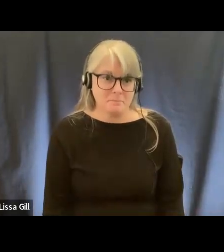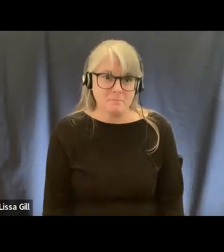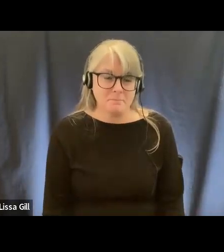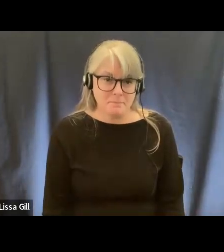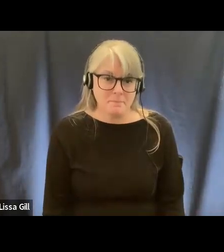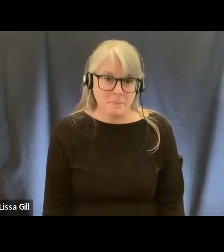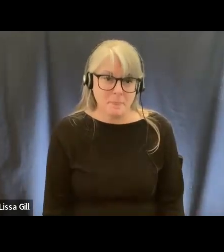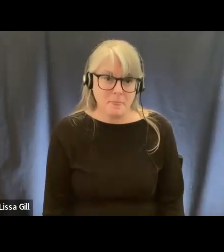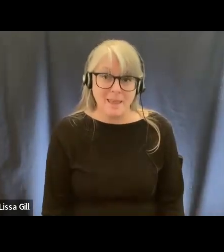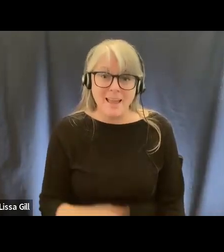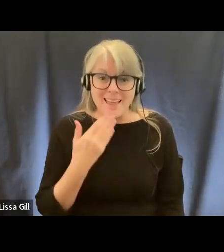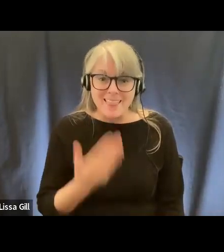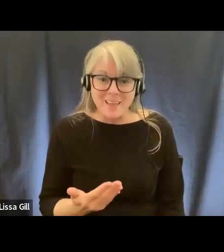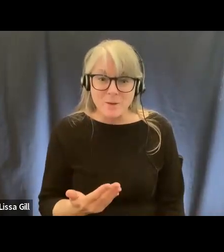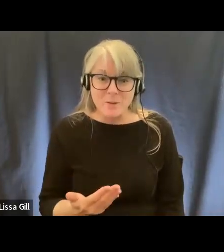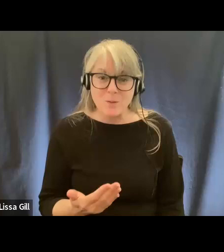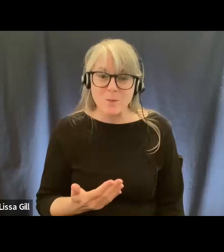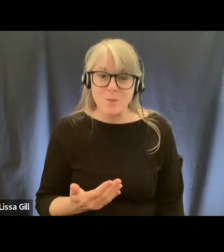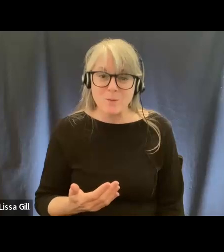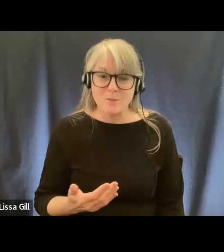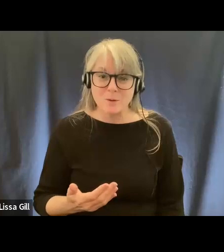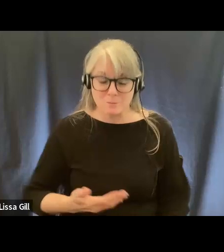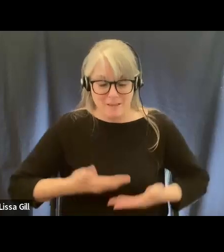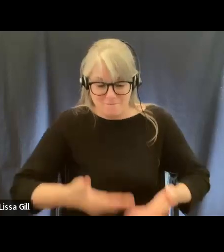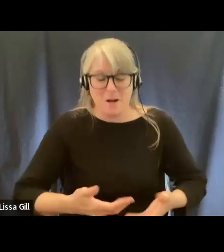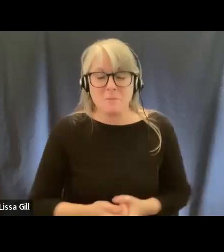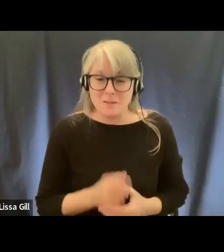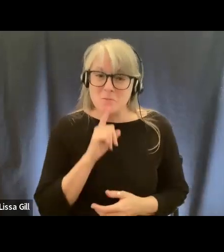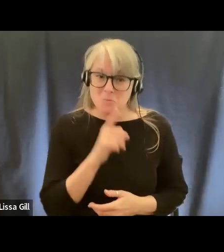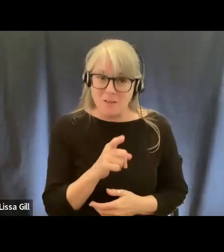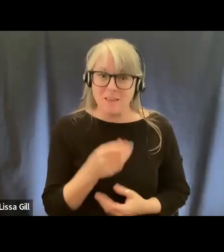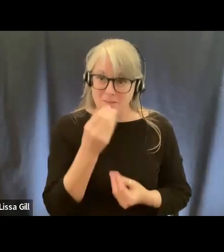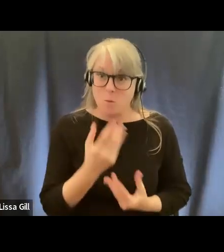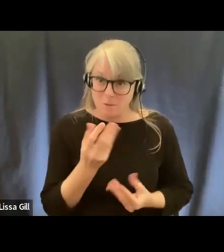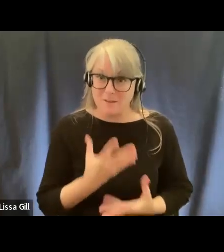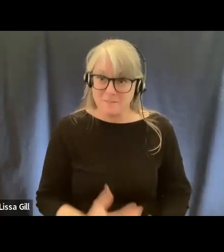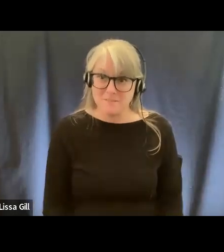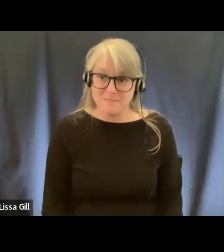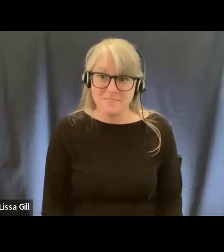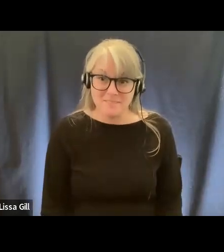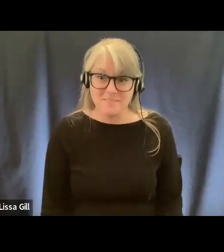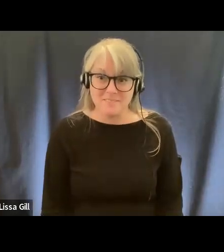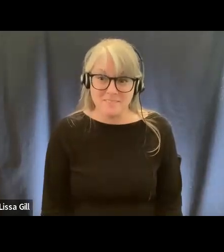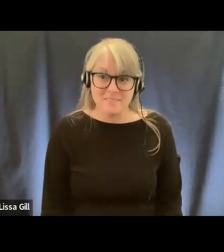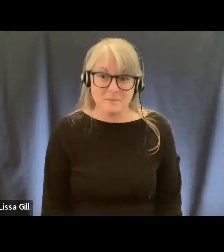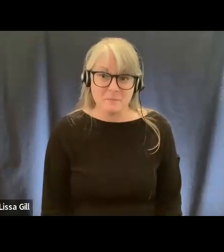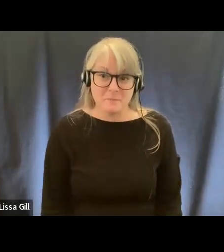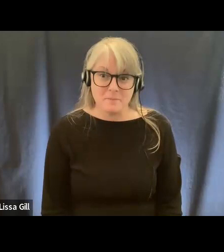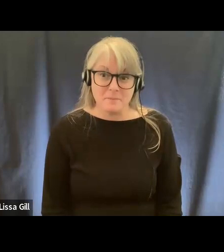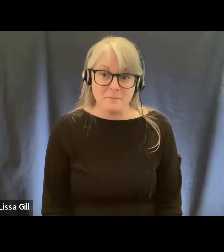And I thank you all for inviting me. This was. Very informative.